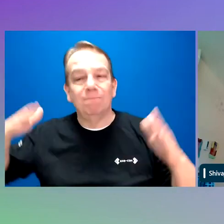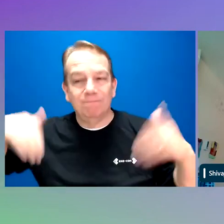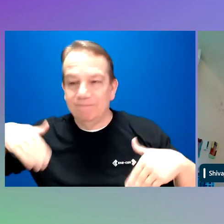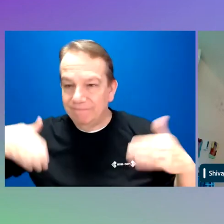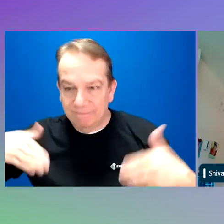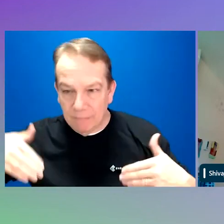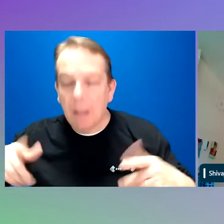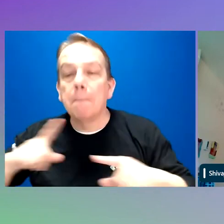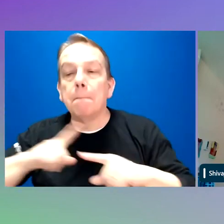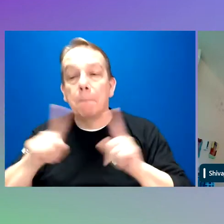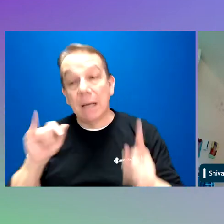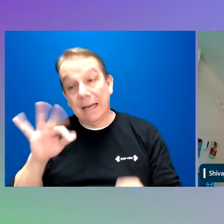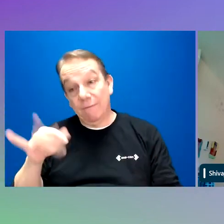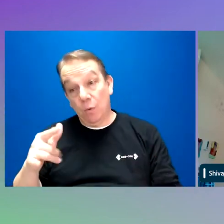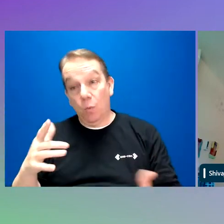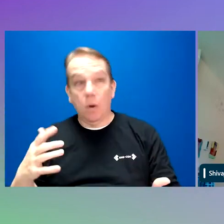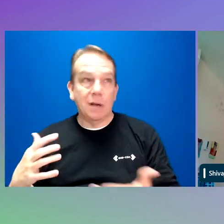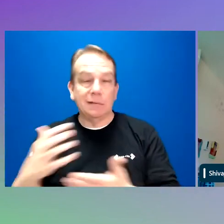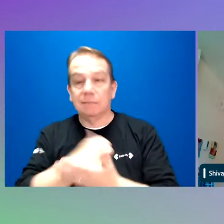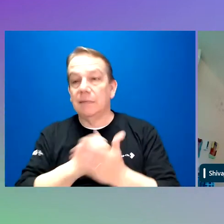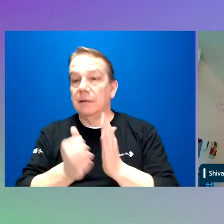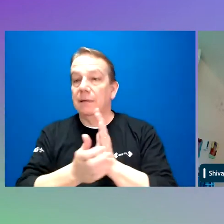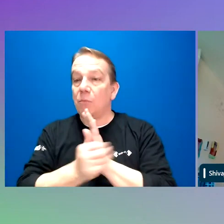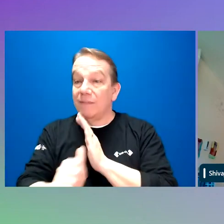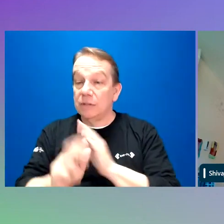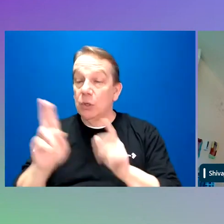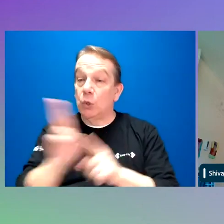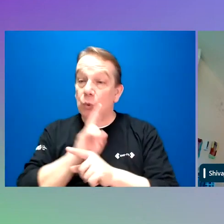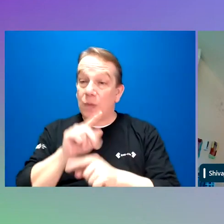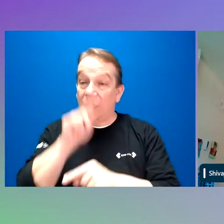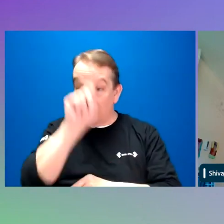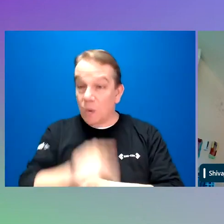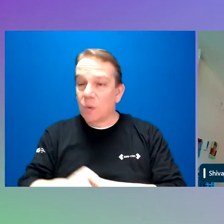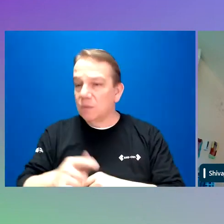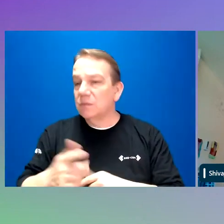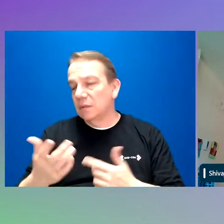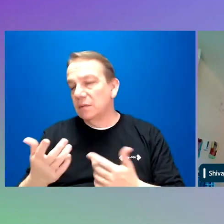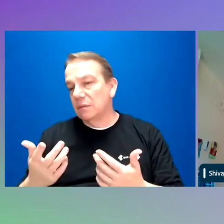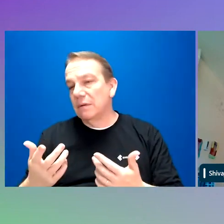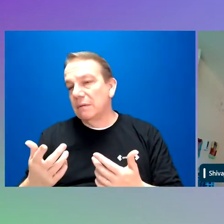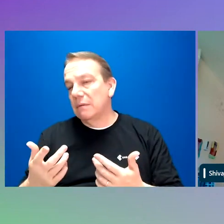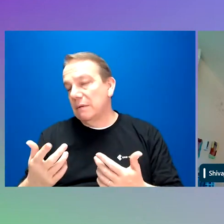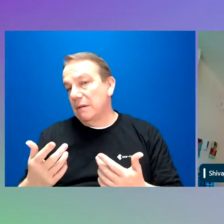you want to gain proficiency using these things. Yeah, there